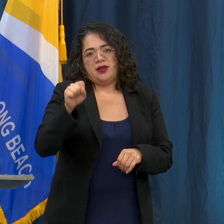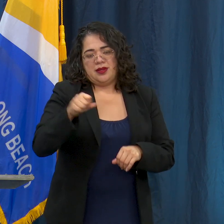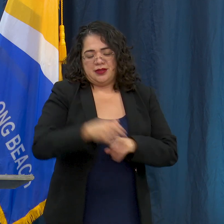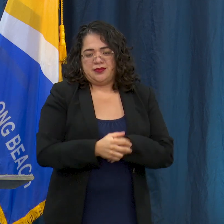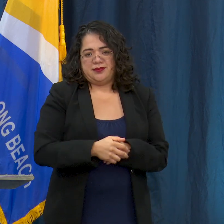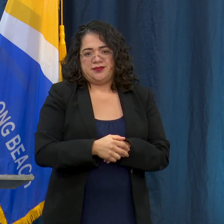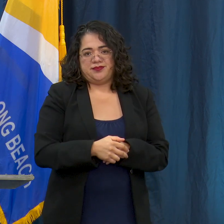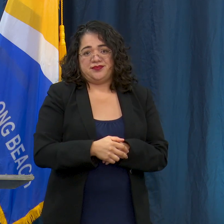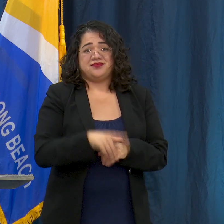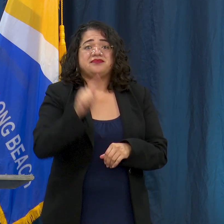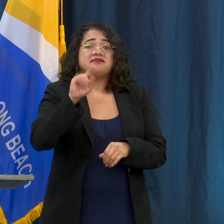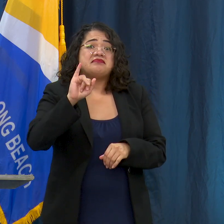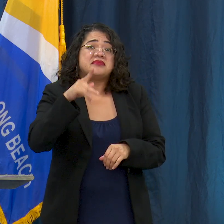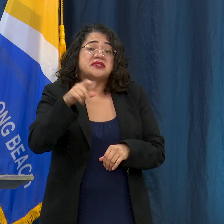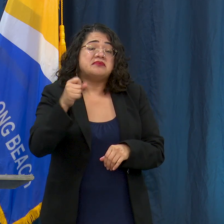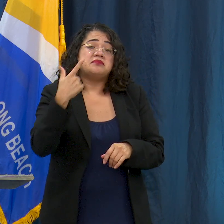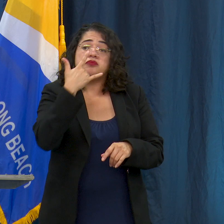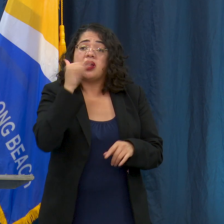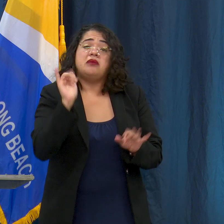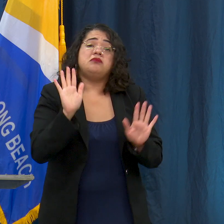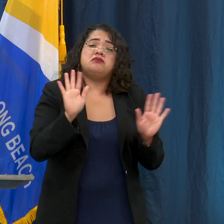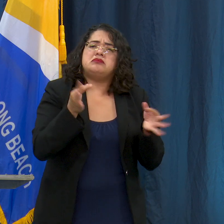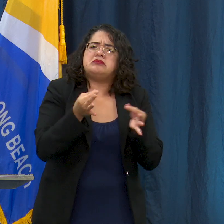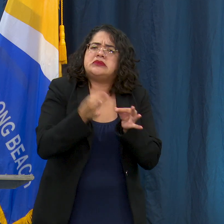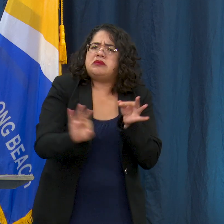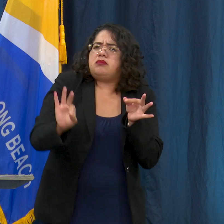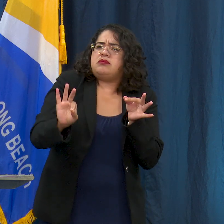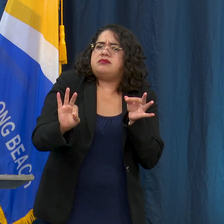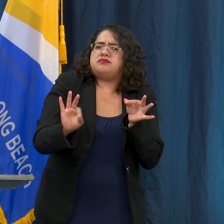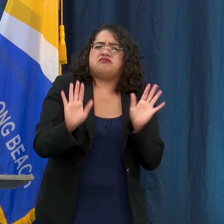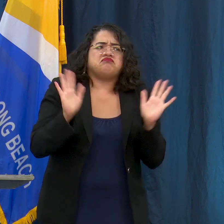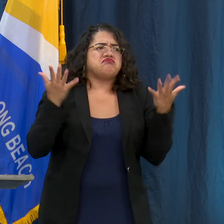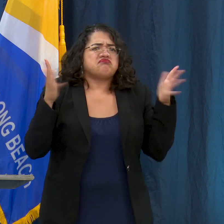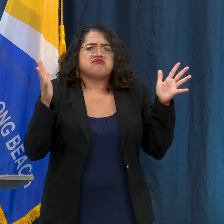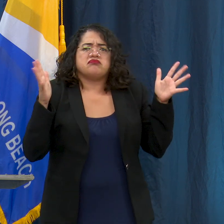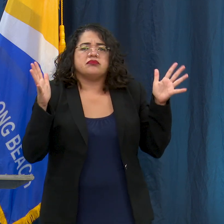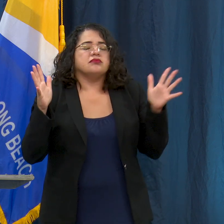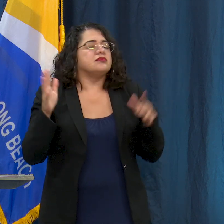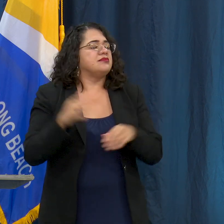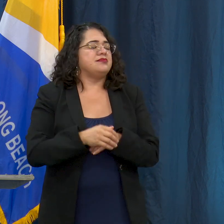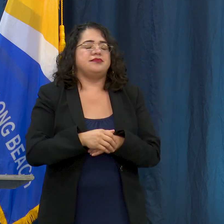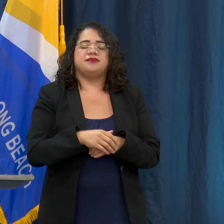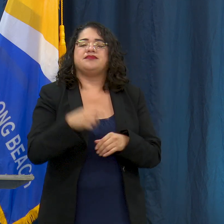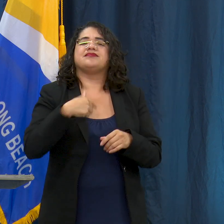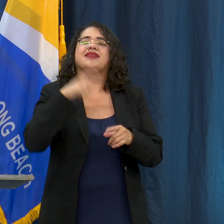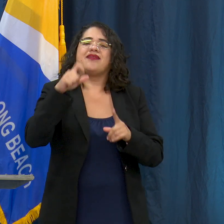may seem simple, it's helpful that we say them out loud and remind ourselves